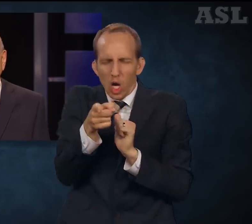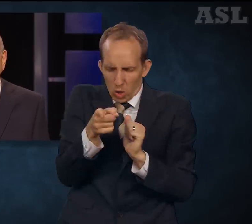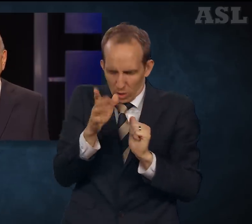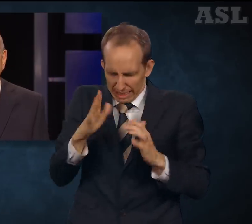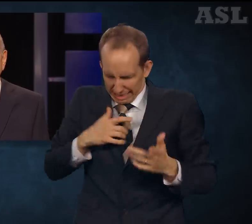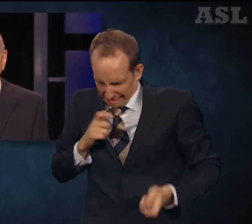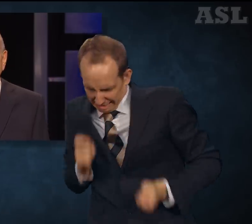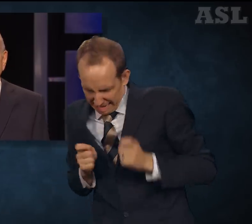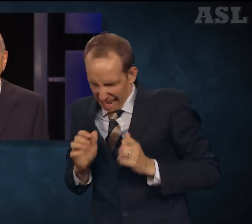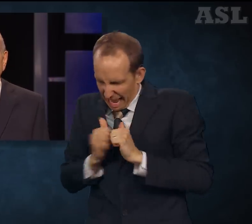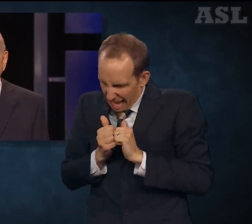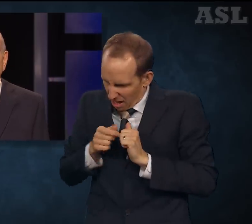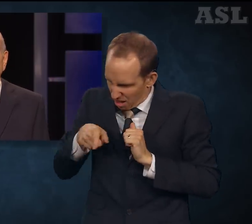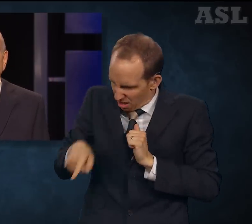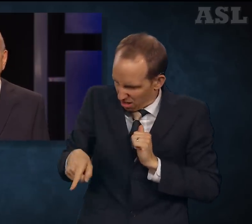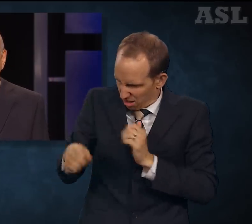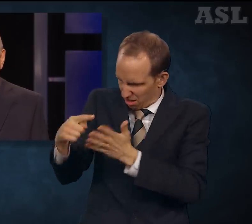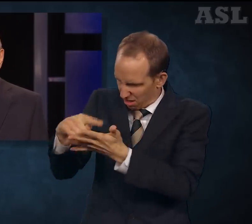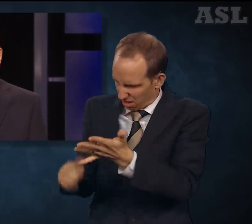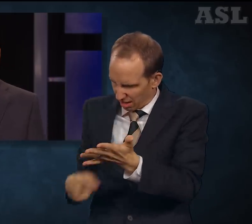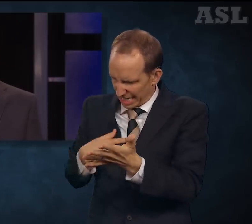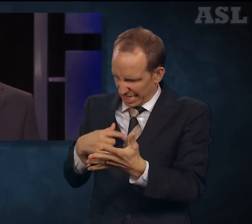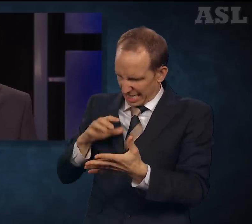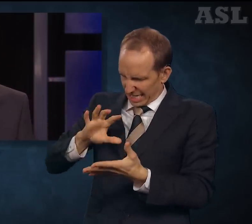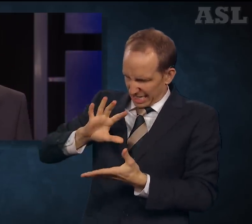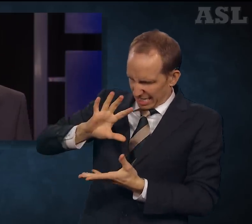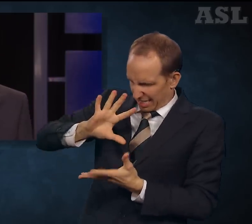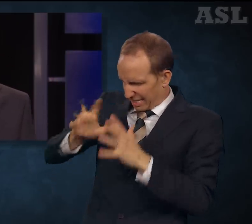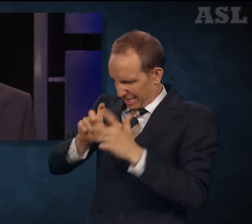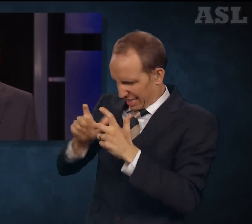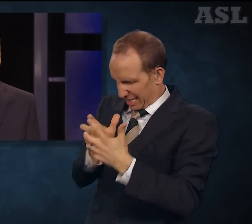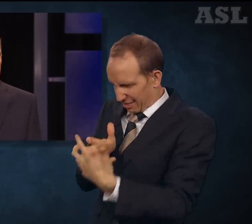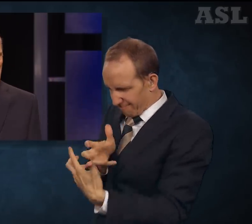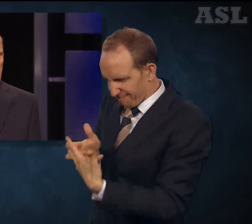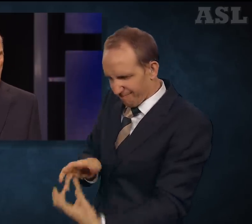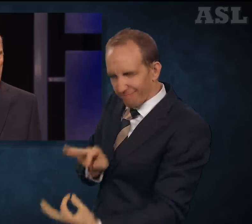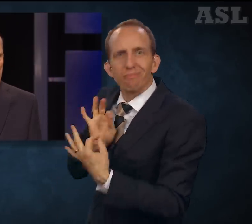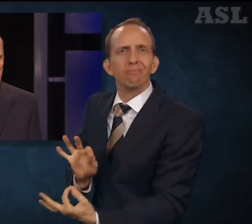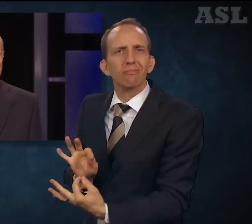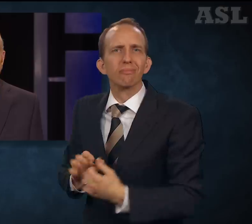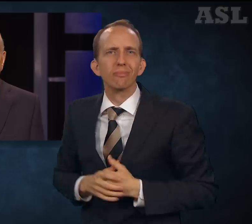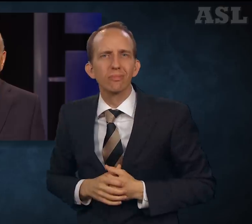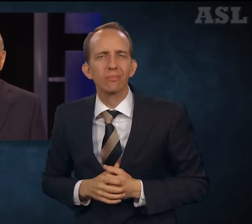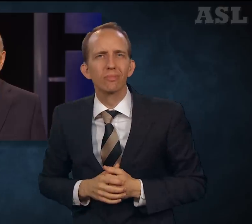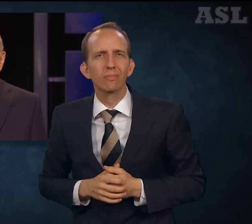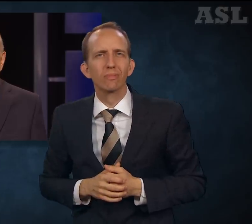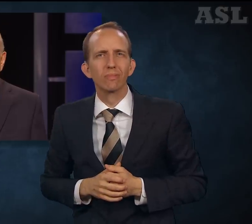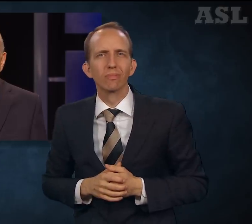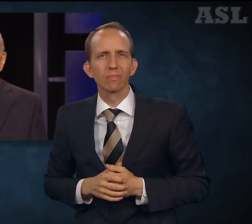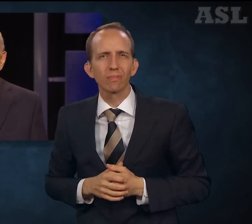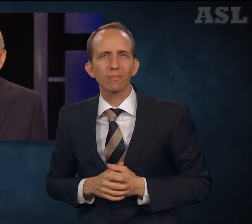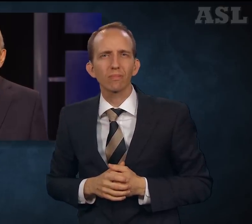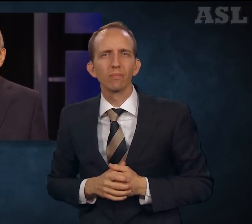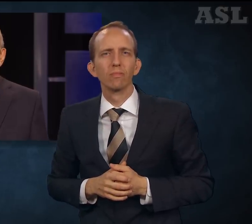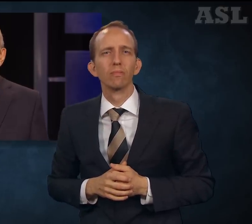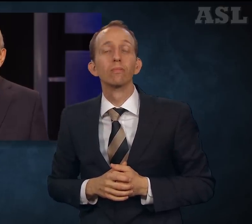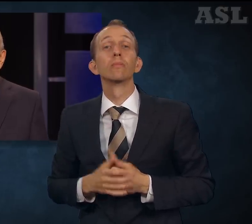WITH EVEN MORE EXACTNESS.